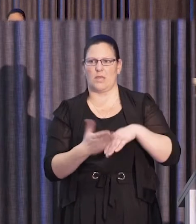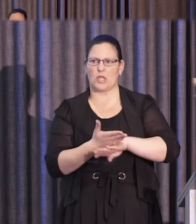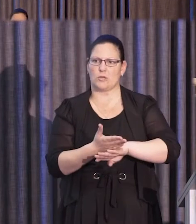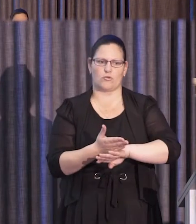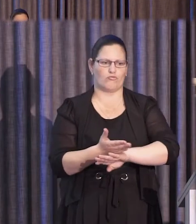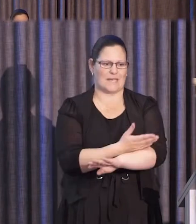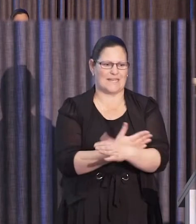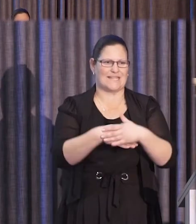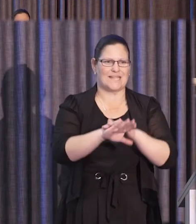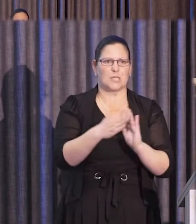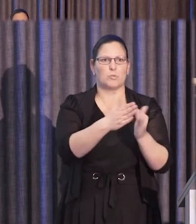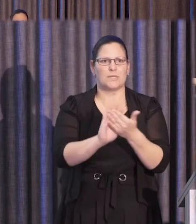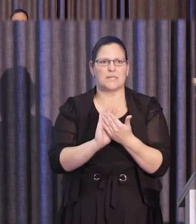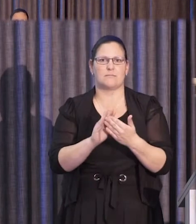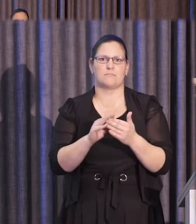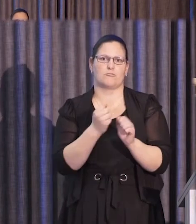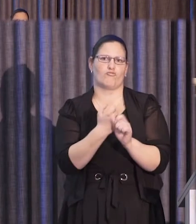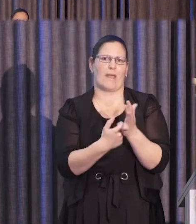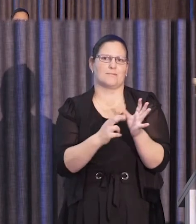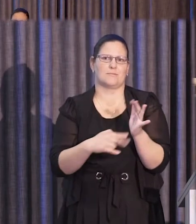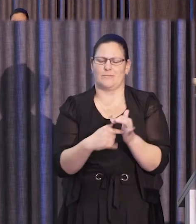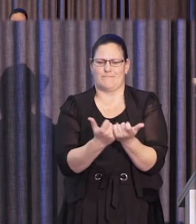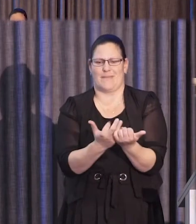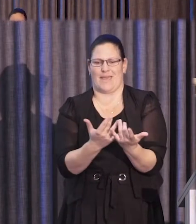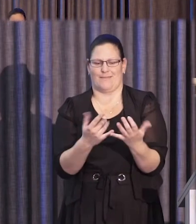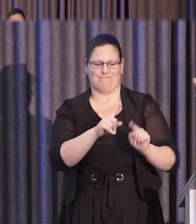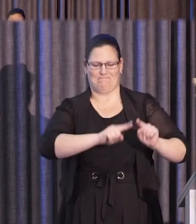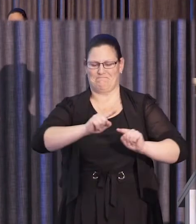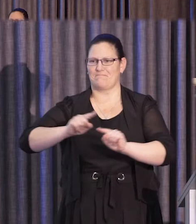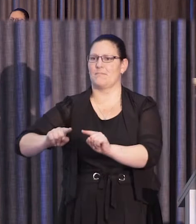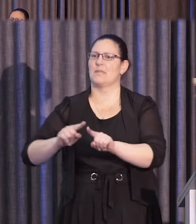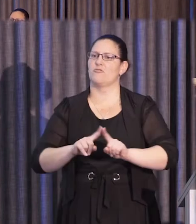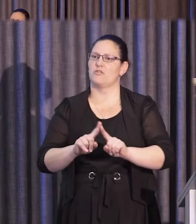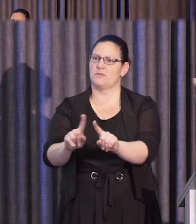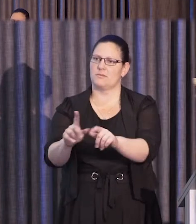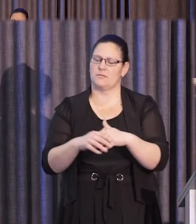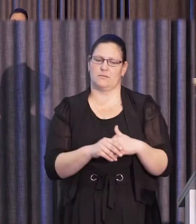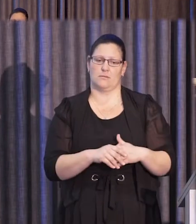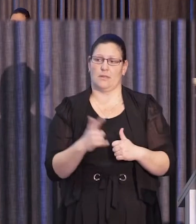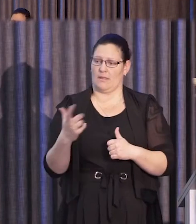so there's a whole range of other streams of funding which government issues on a very regular basis